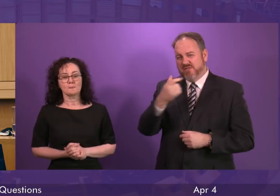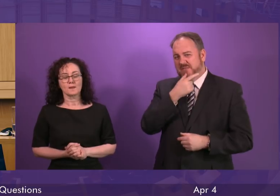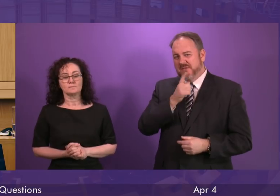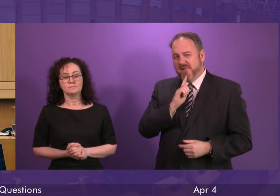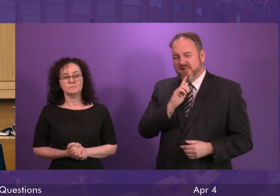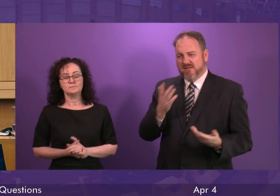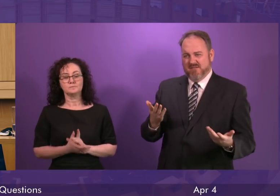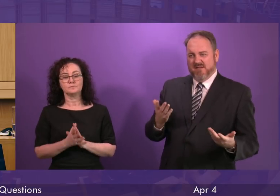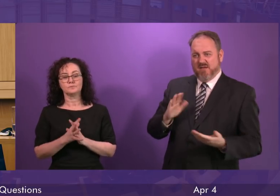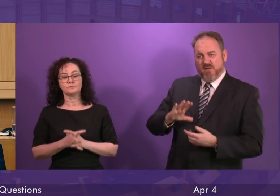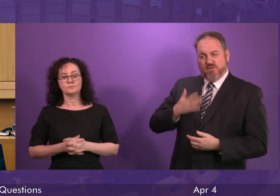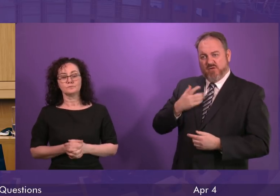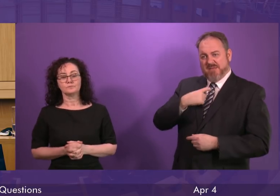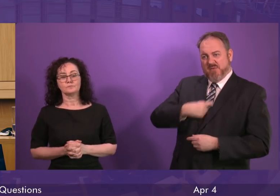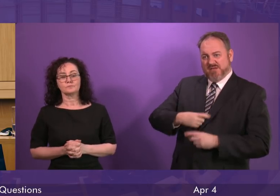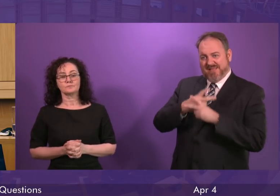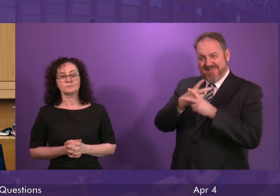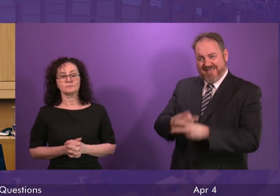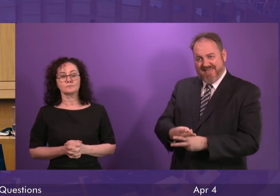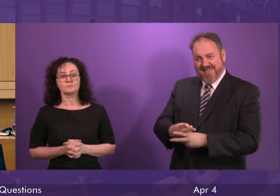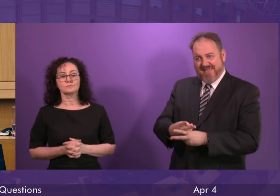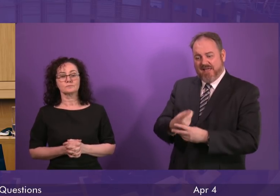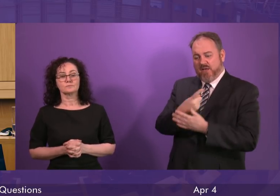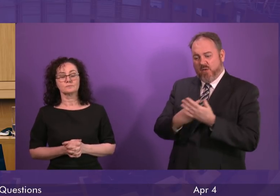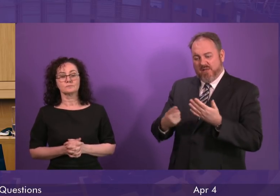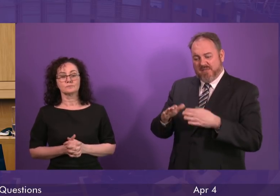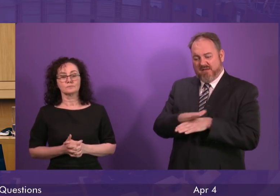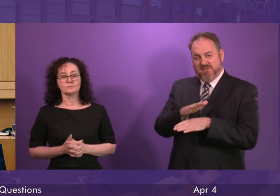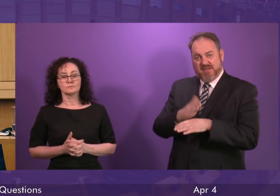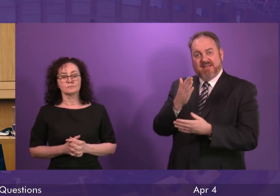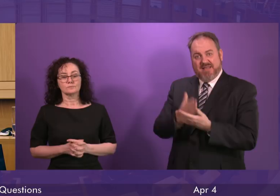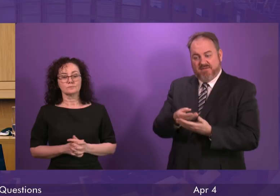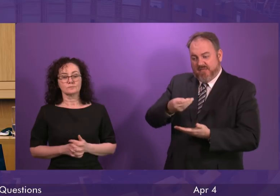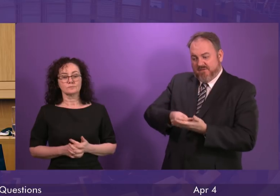“free personal care ... can only be provided within available financial means ... due to